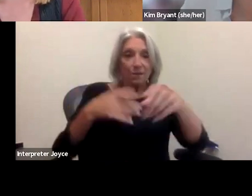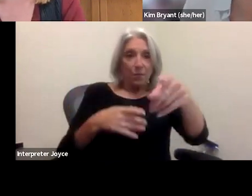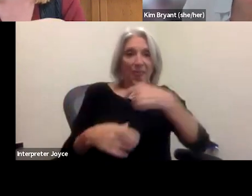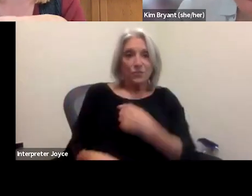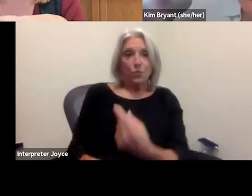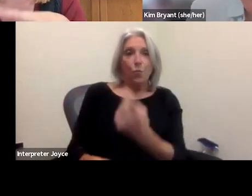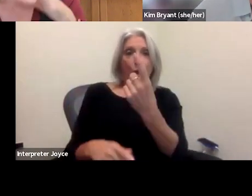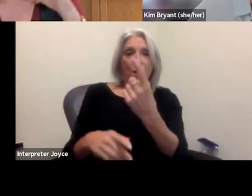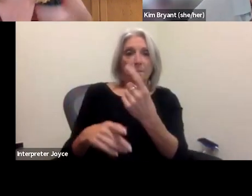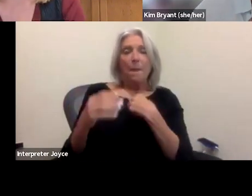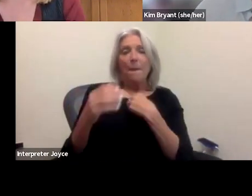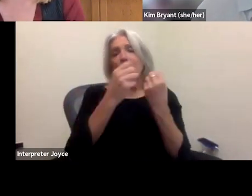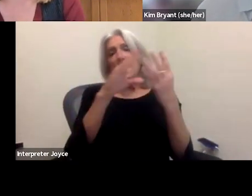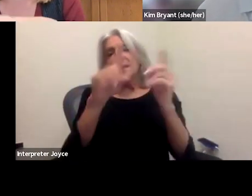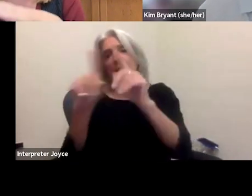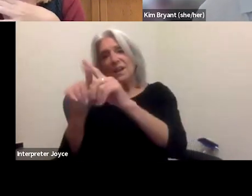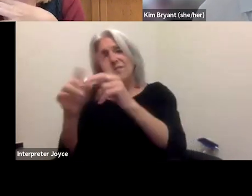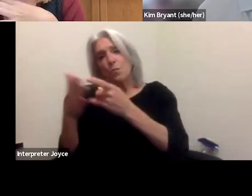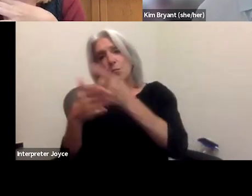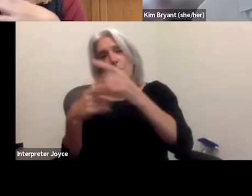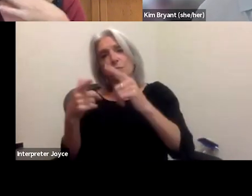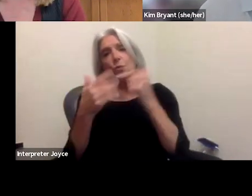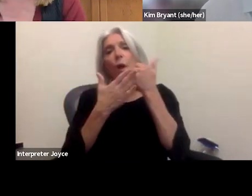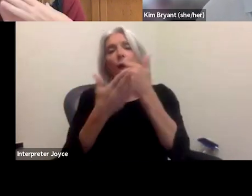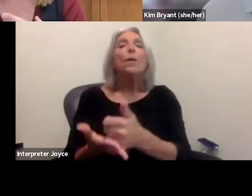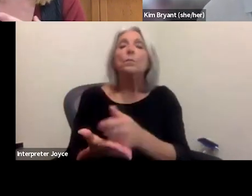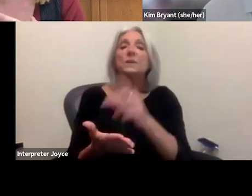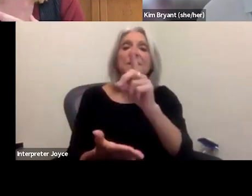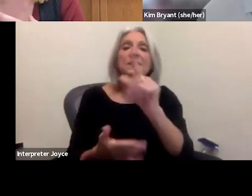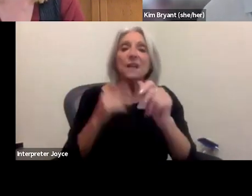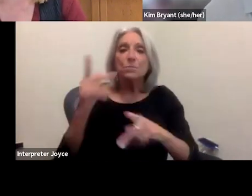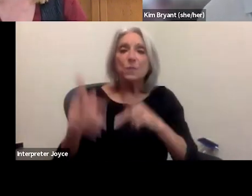So many projects are done to help disabled people without consulting us.